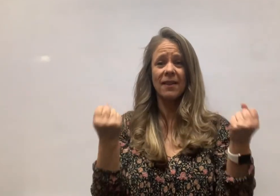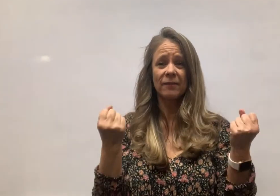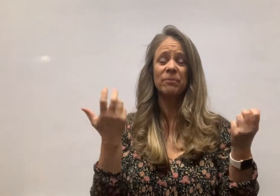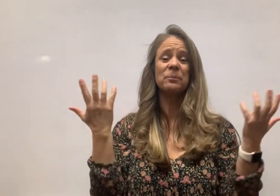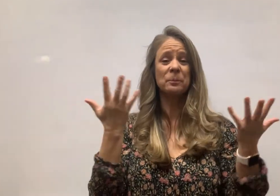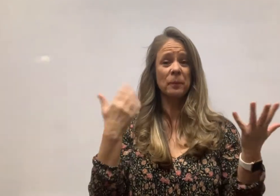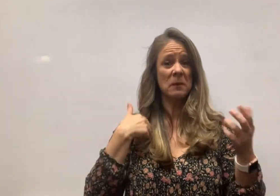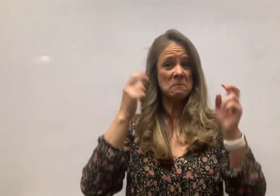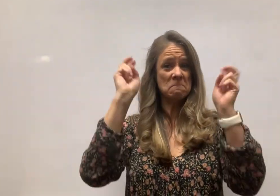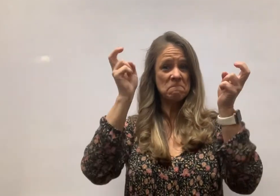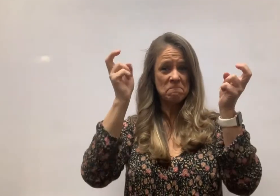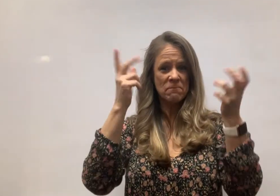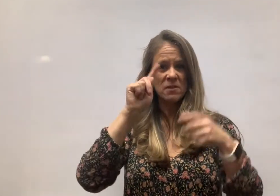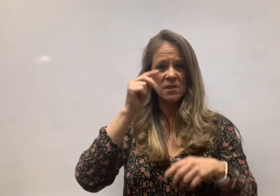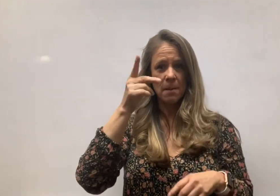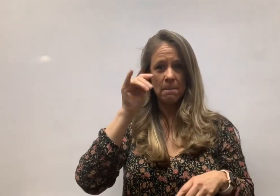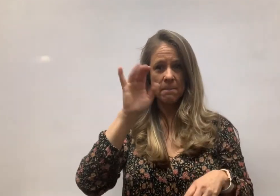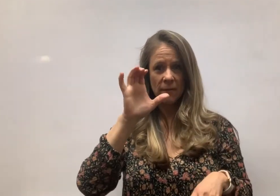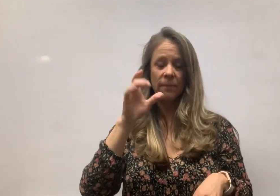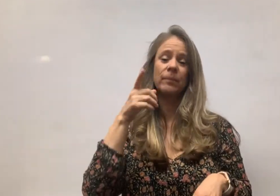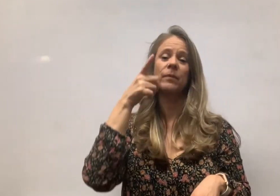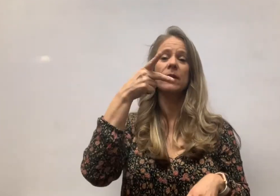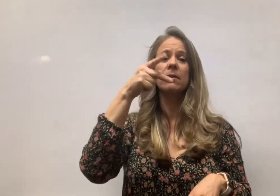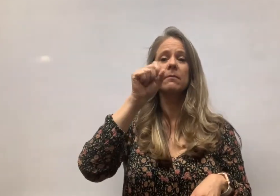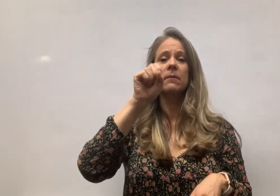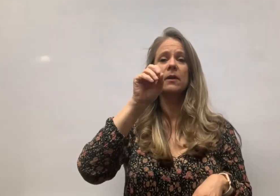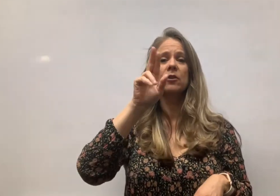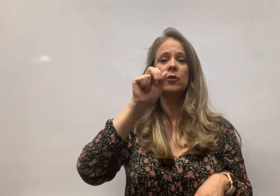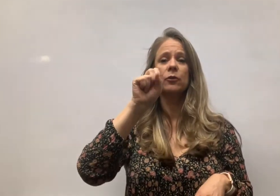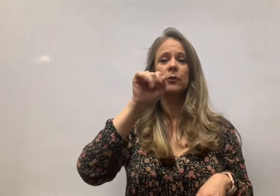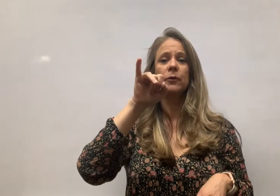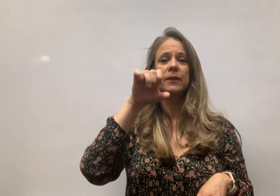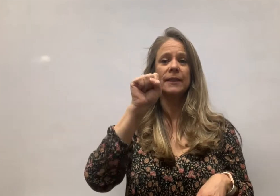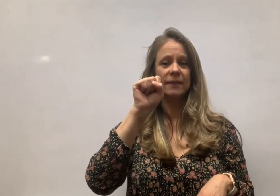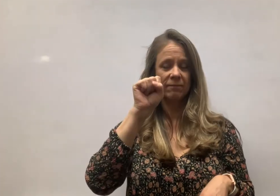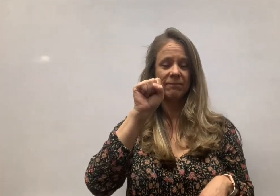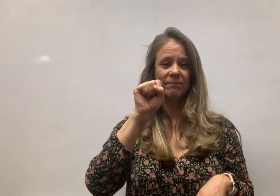health topic called "Psoriasis."